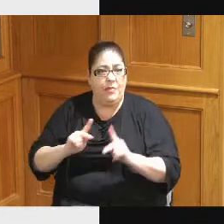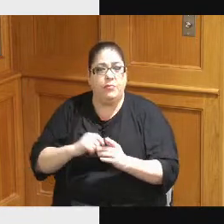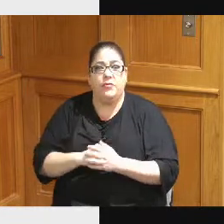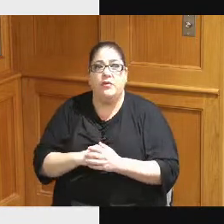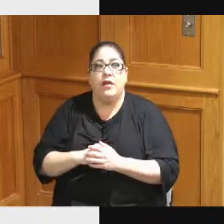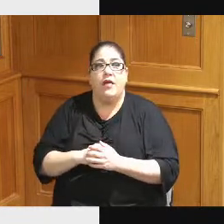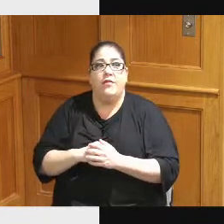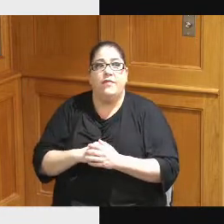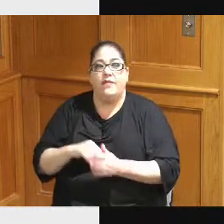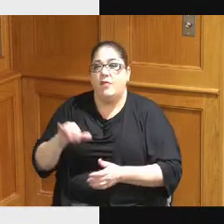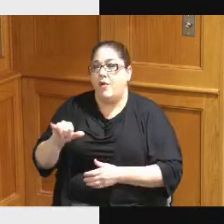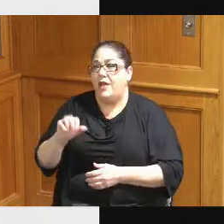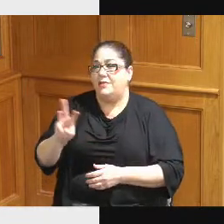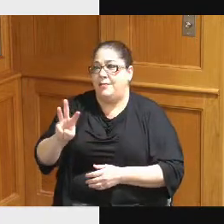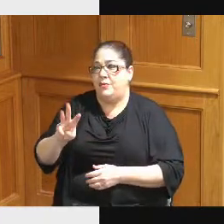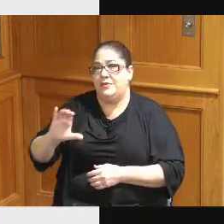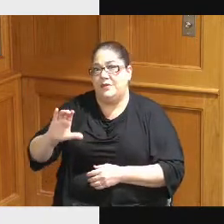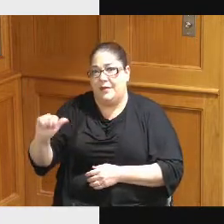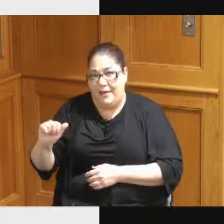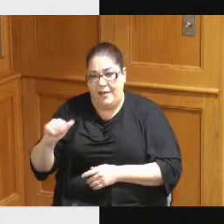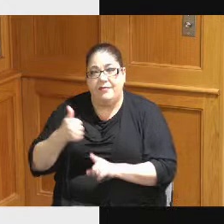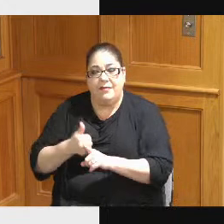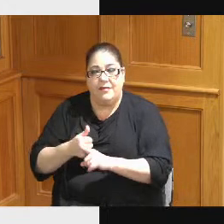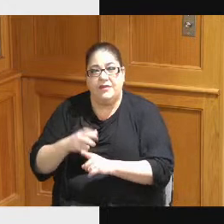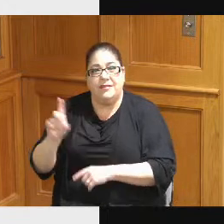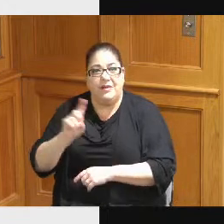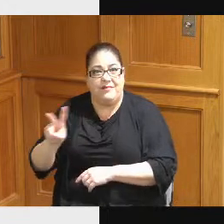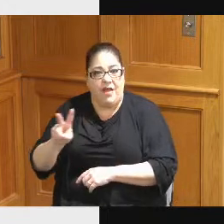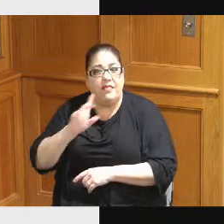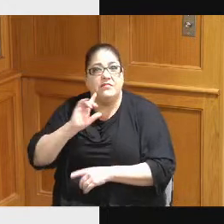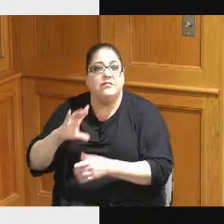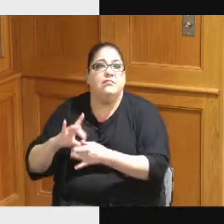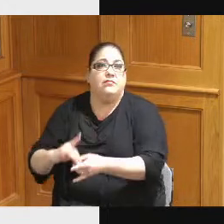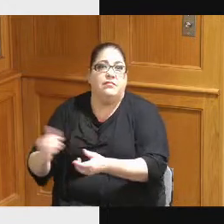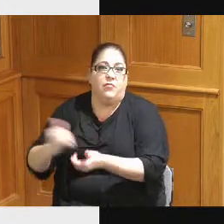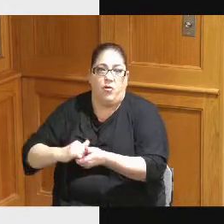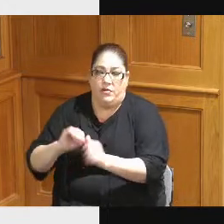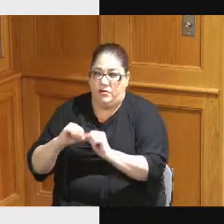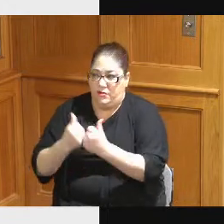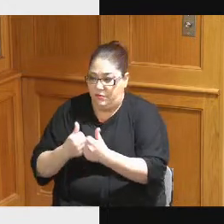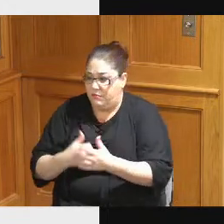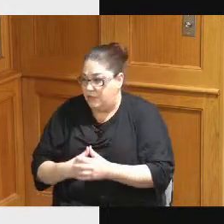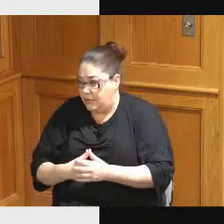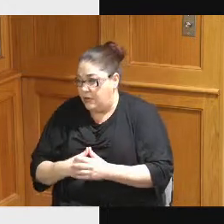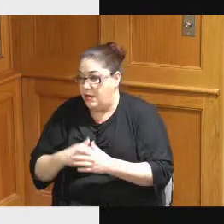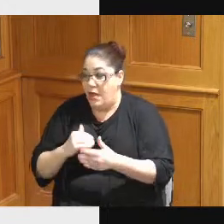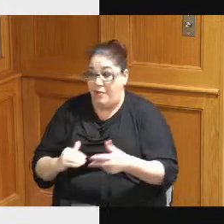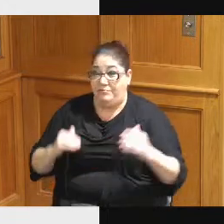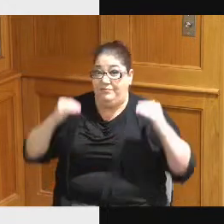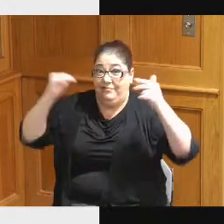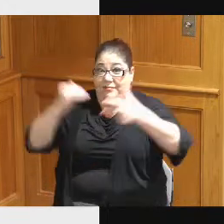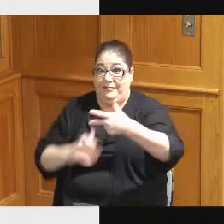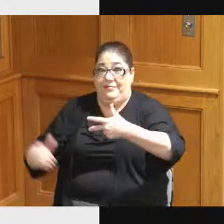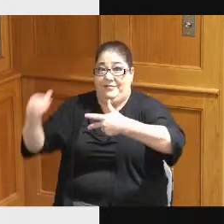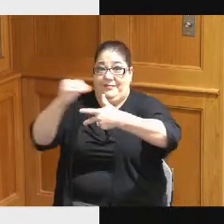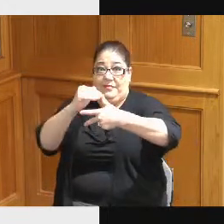then the YWCA is our domestic violence partner agency the top floor solutions to homelessness